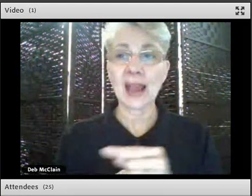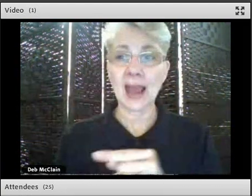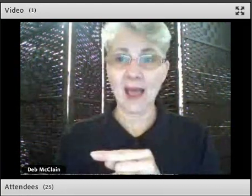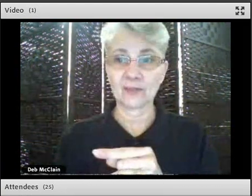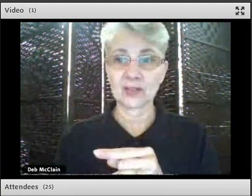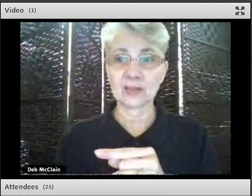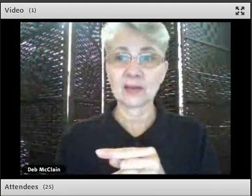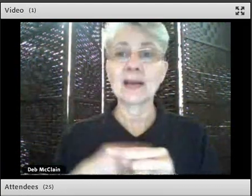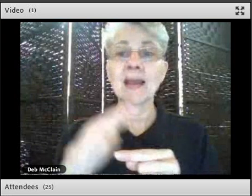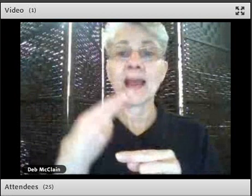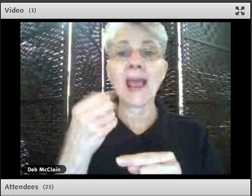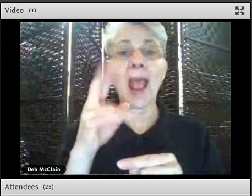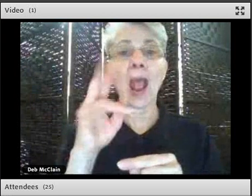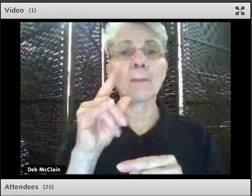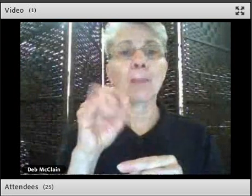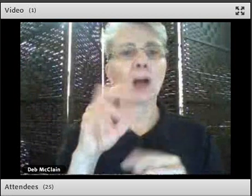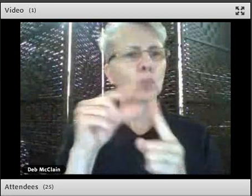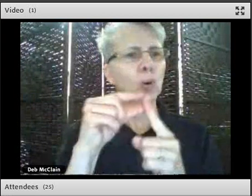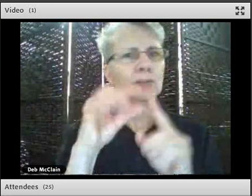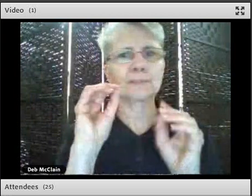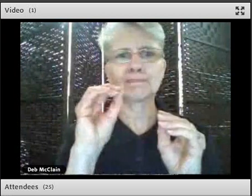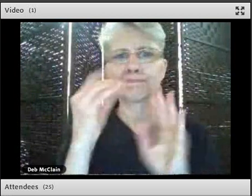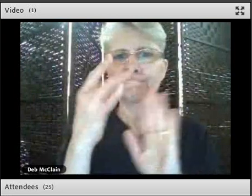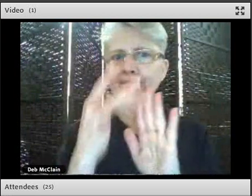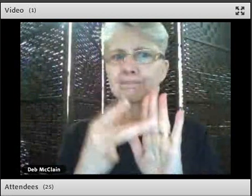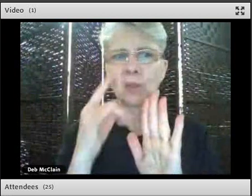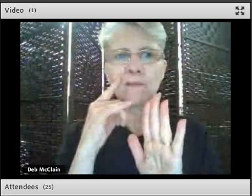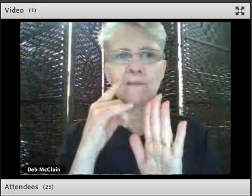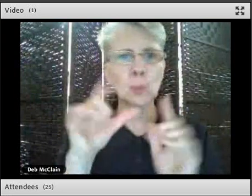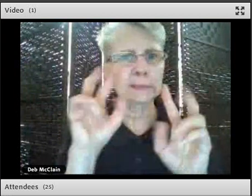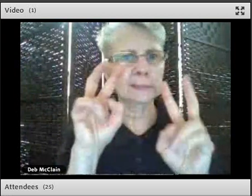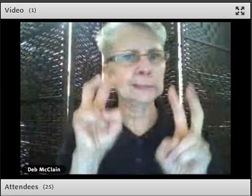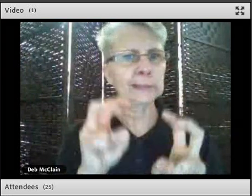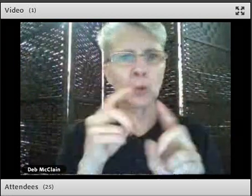So, in that case, we're going to have to use something else